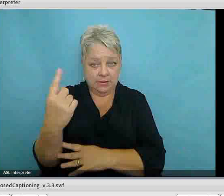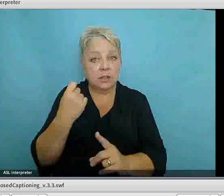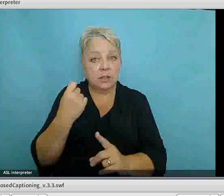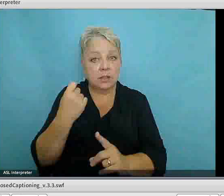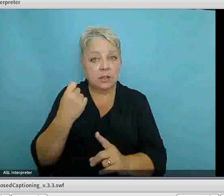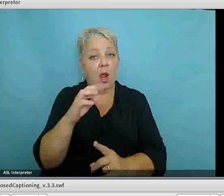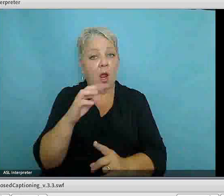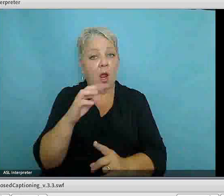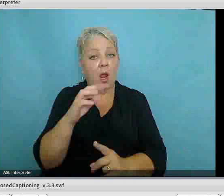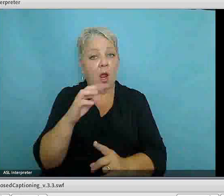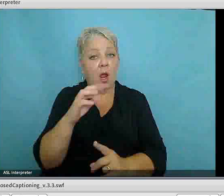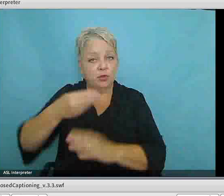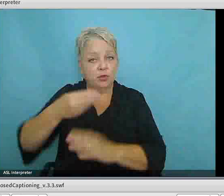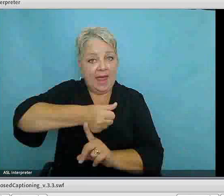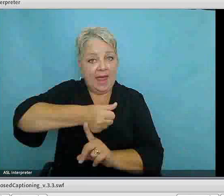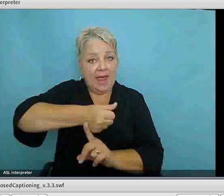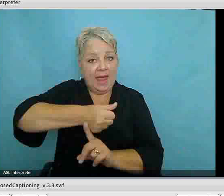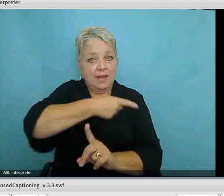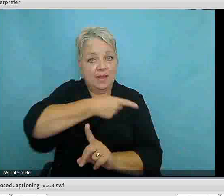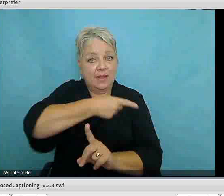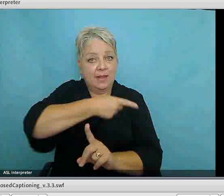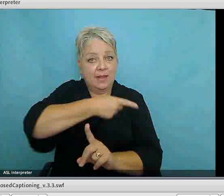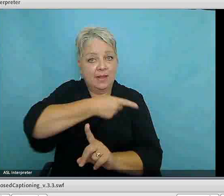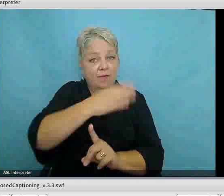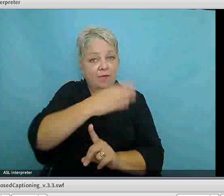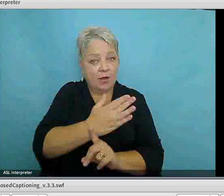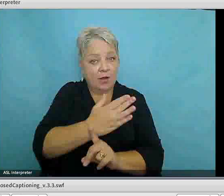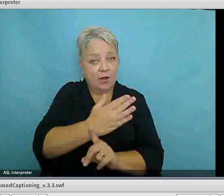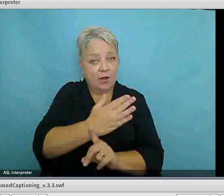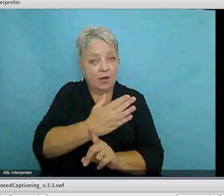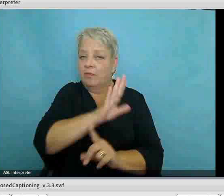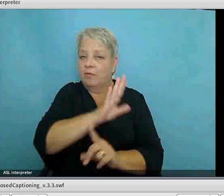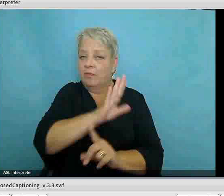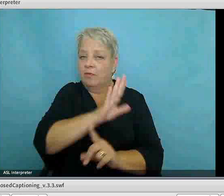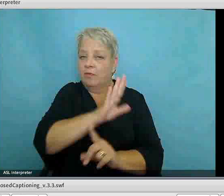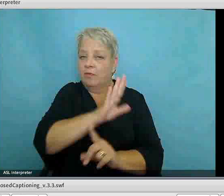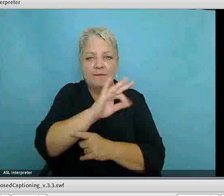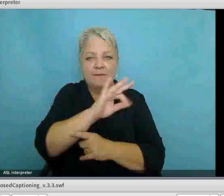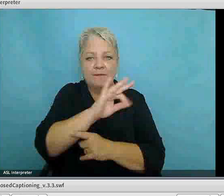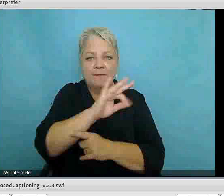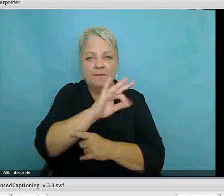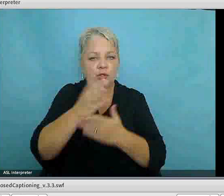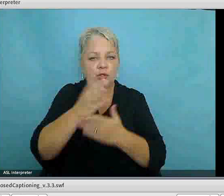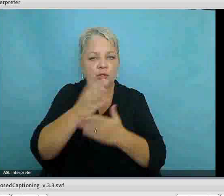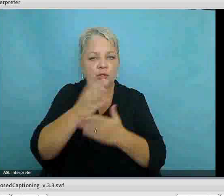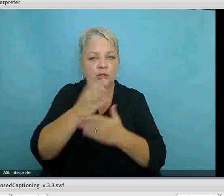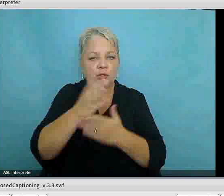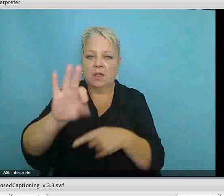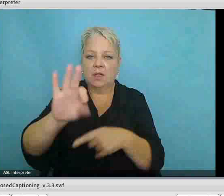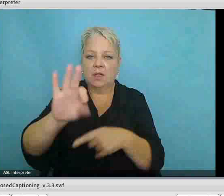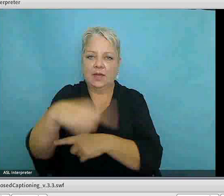this 90 days are over or the plan of care is completed.